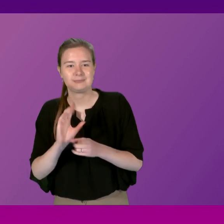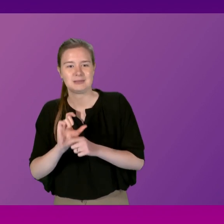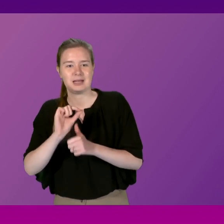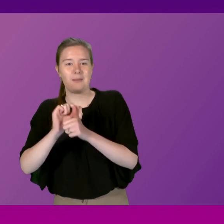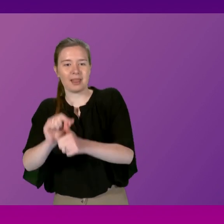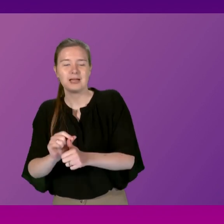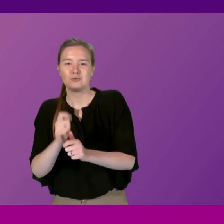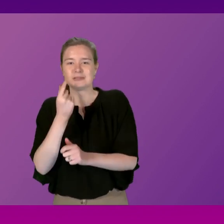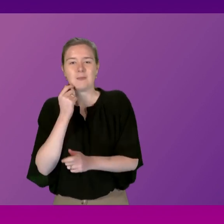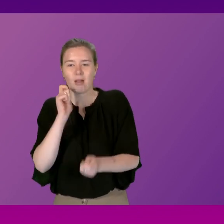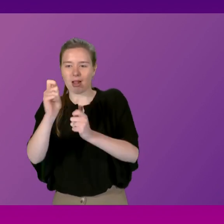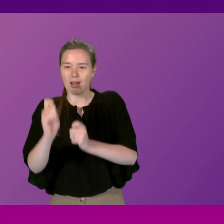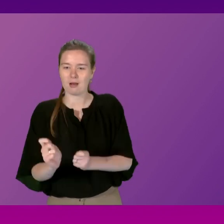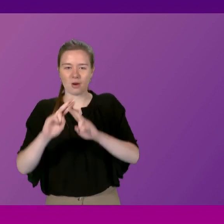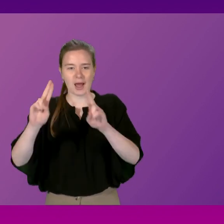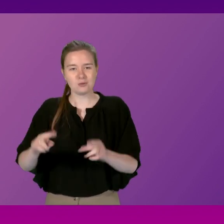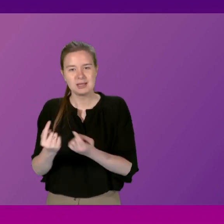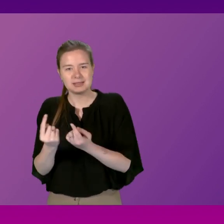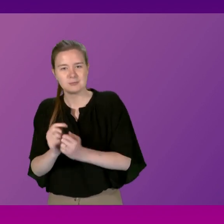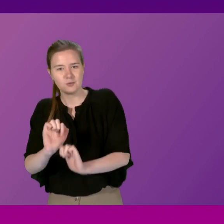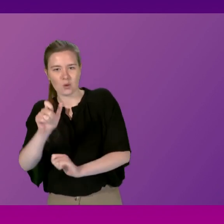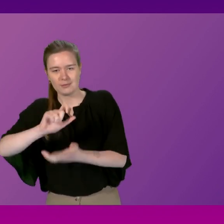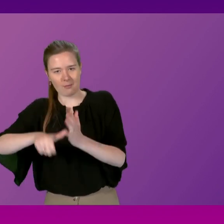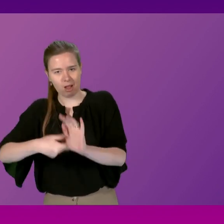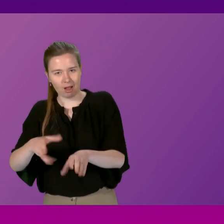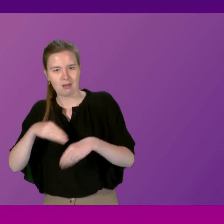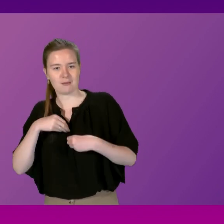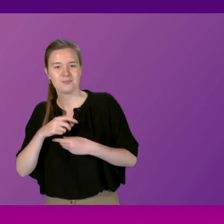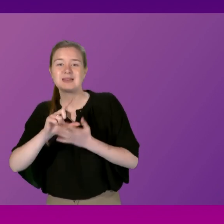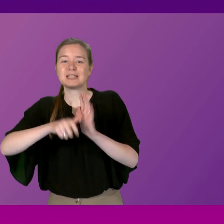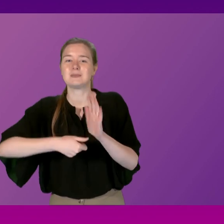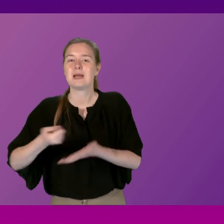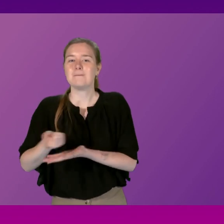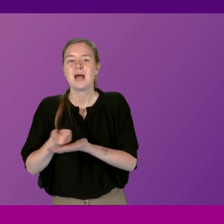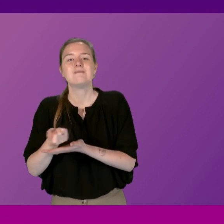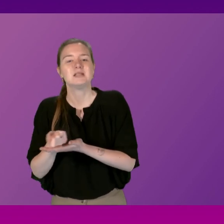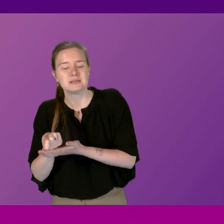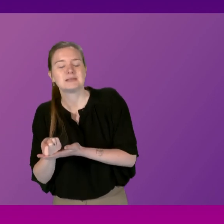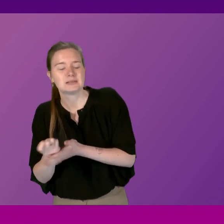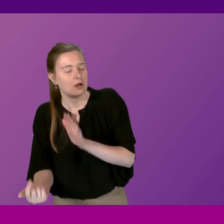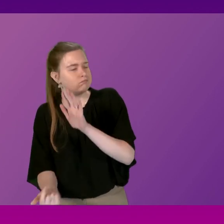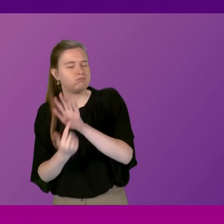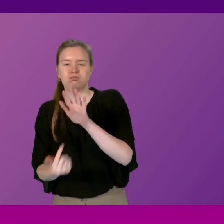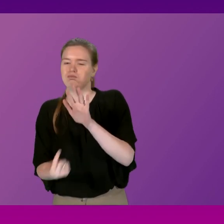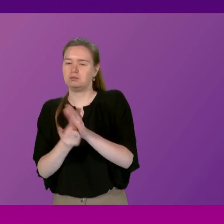simple adaptations and household items for disabled people, disability benefits are vital to keeping people safe and well.